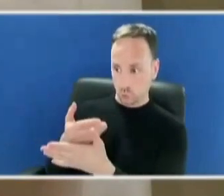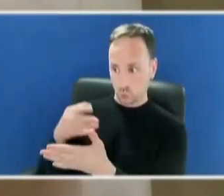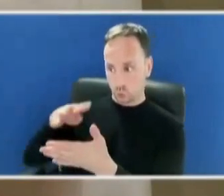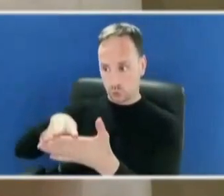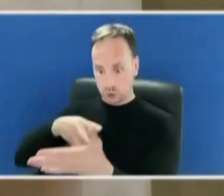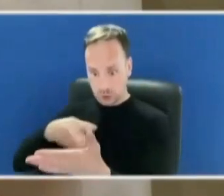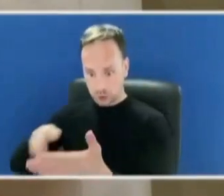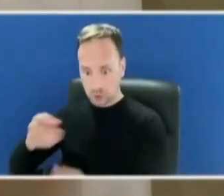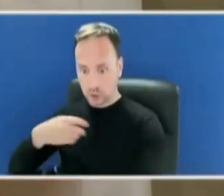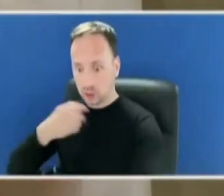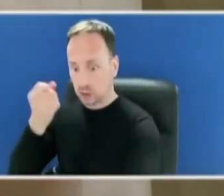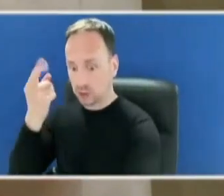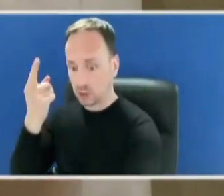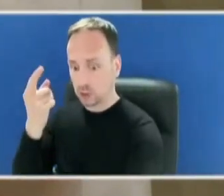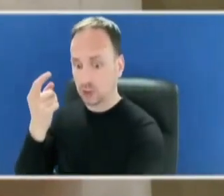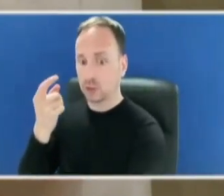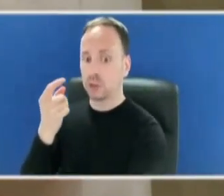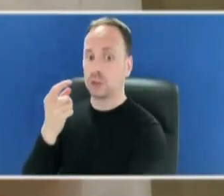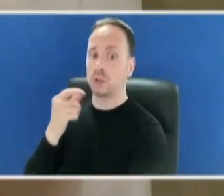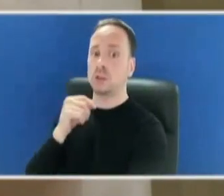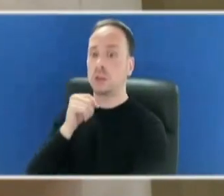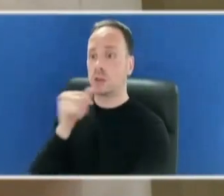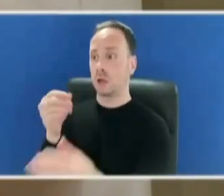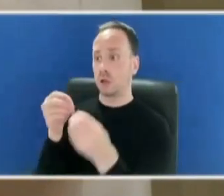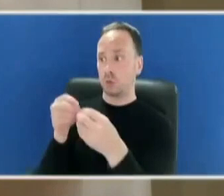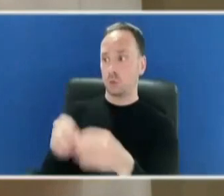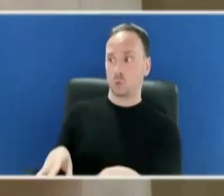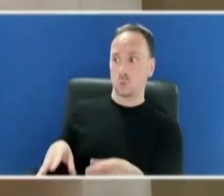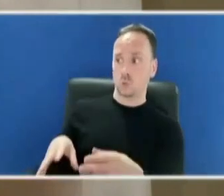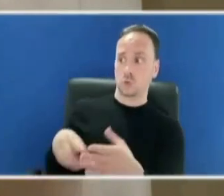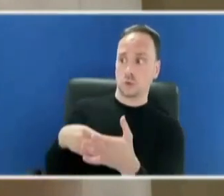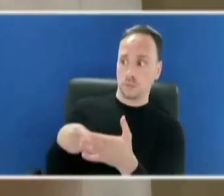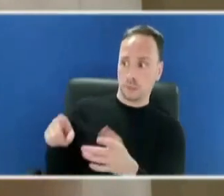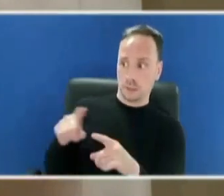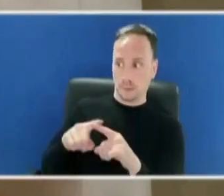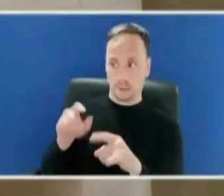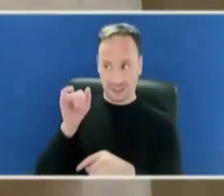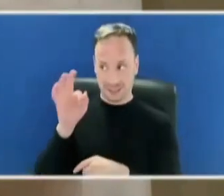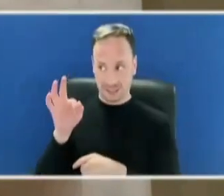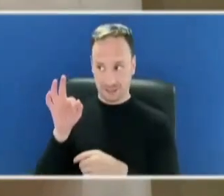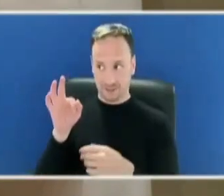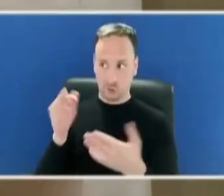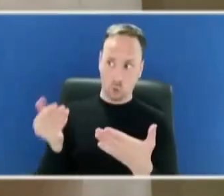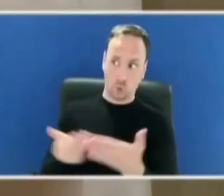but as a new teacher contract. Would that adjust their pay going forward after 2025?